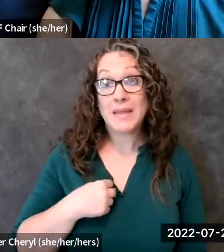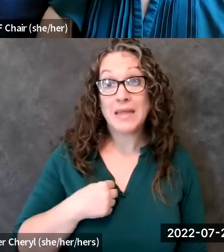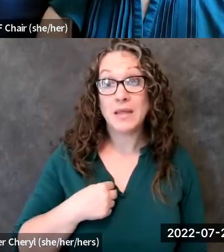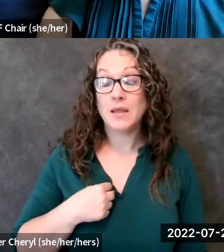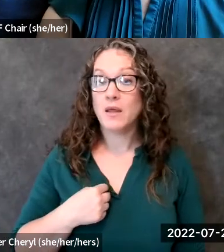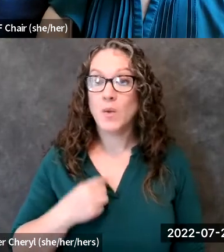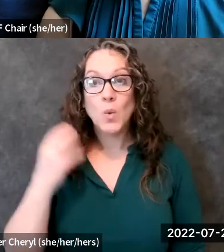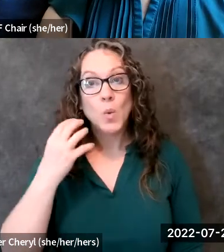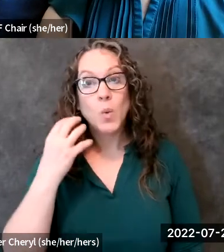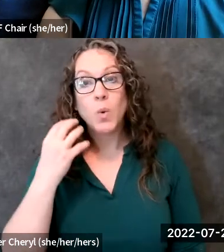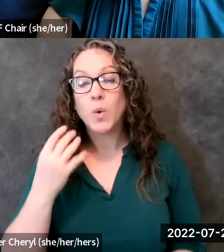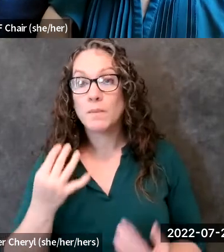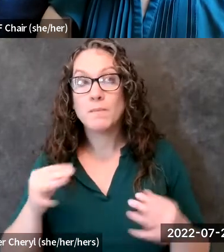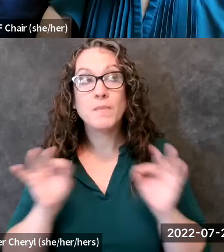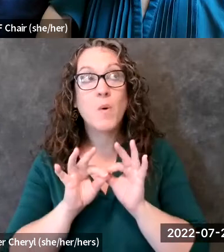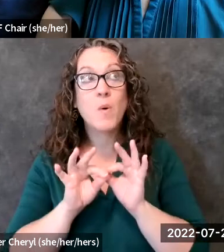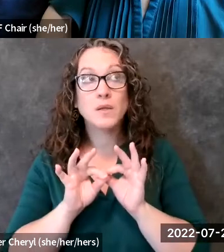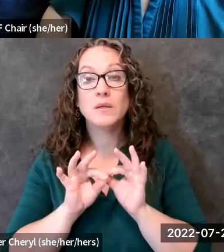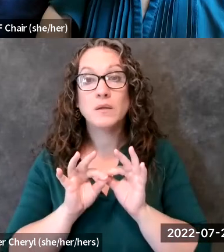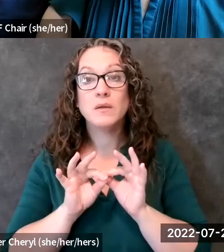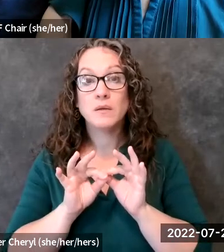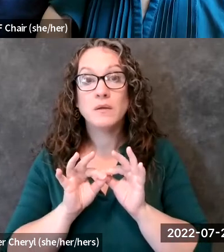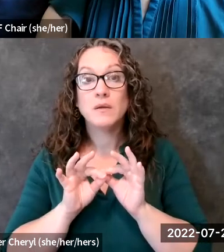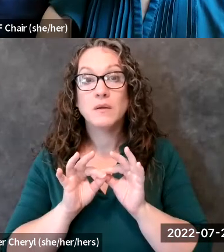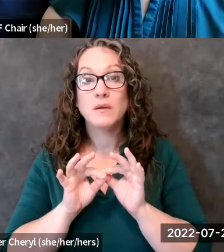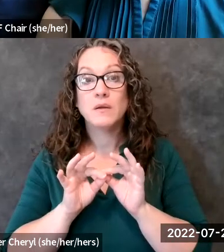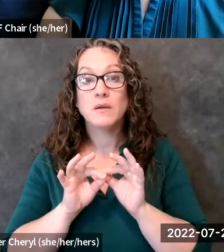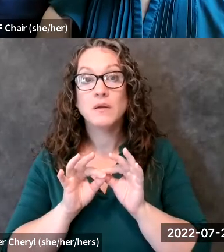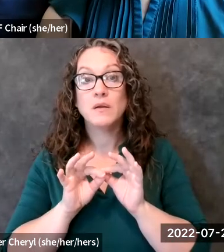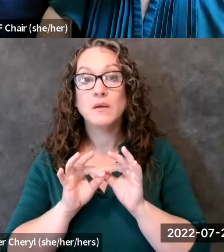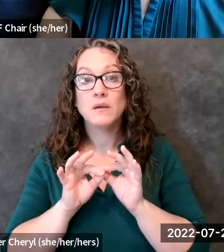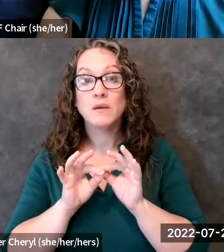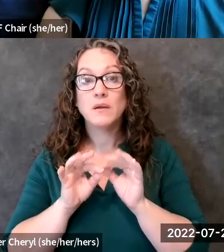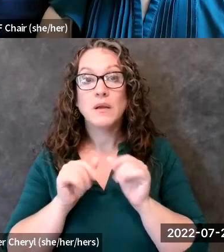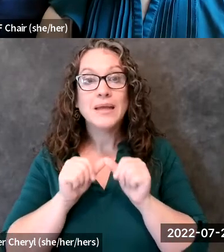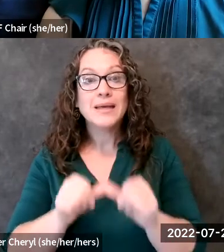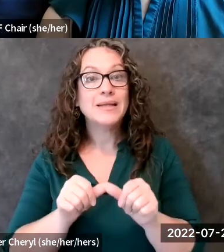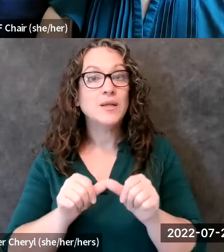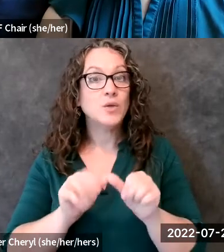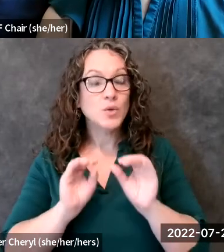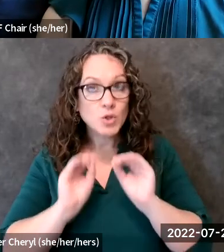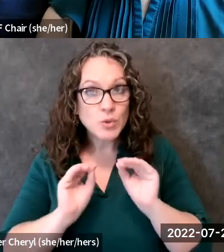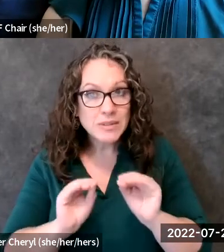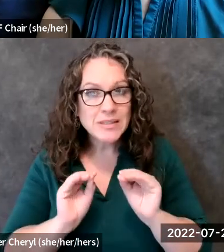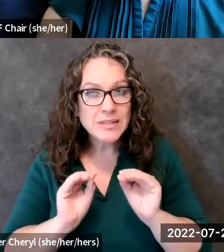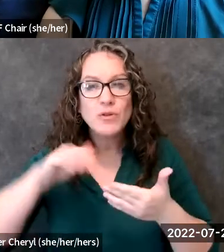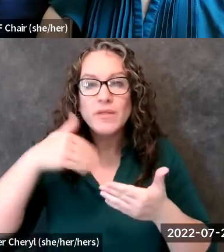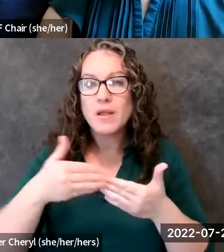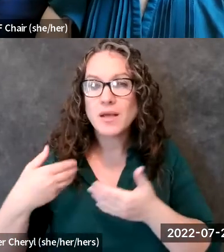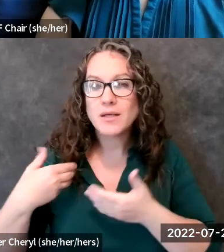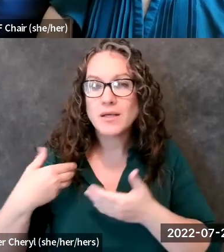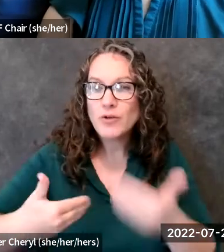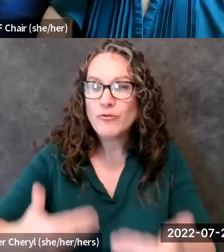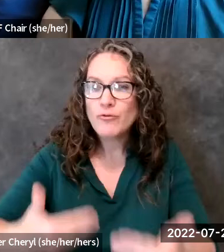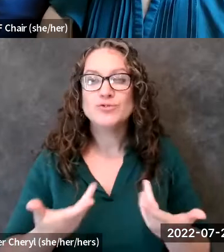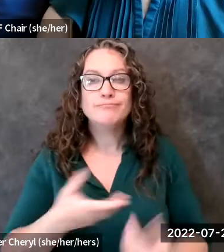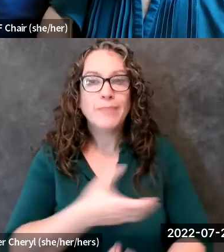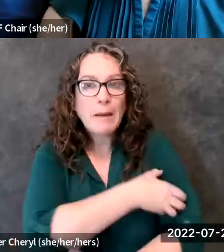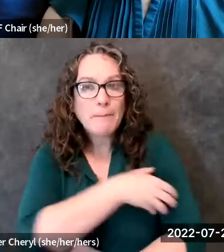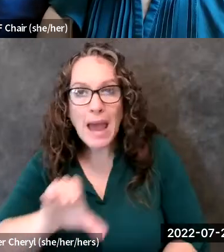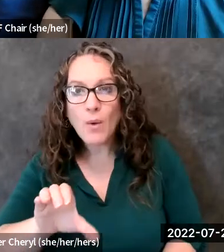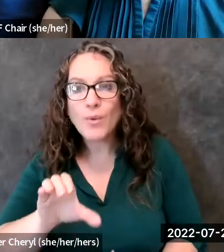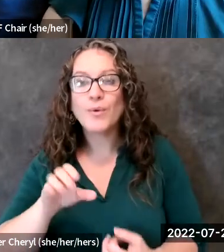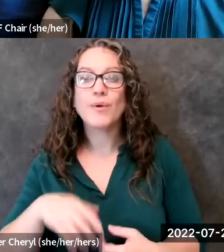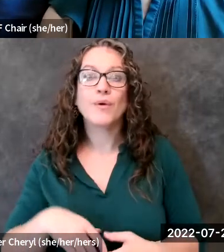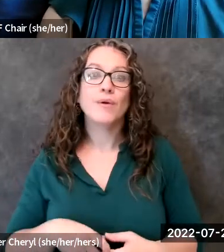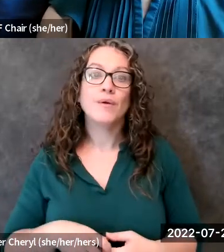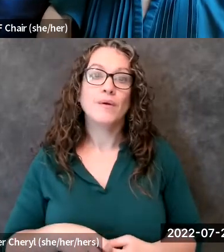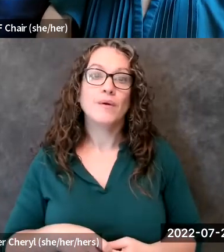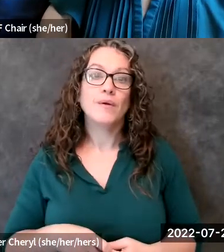to um continue to teach the next generation empower the next generation and and continue to um